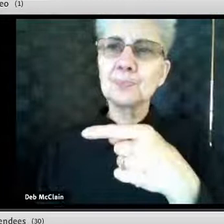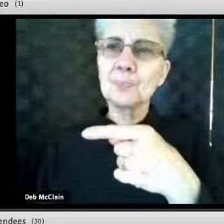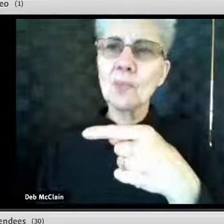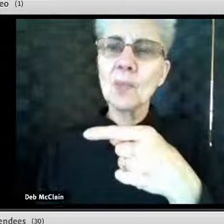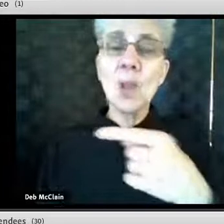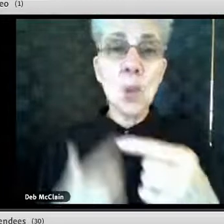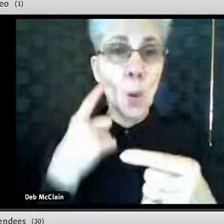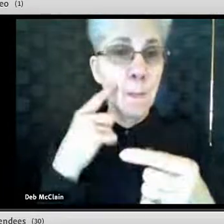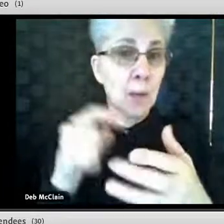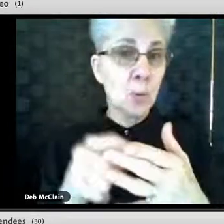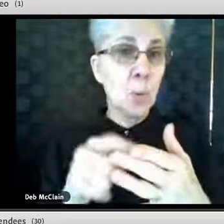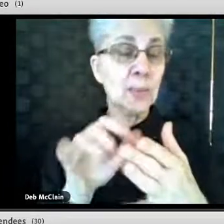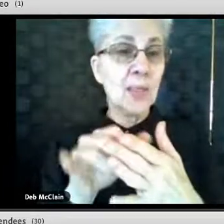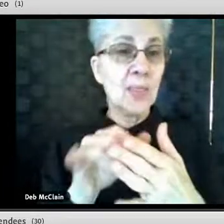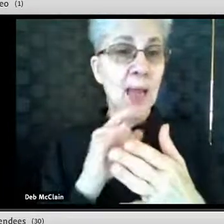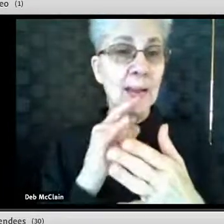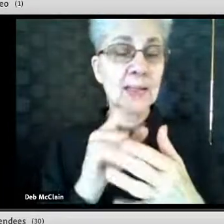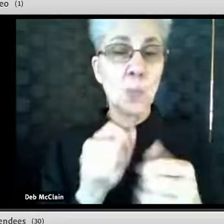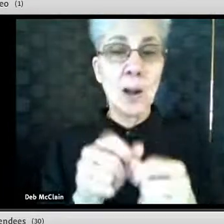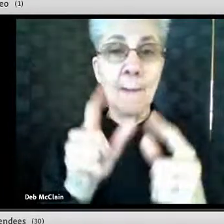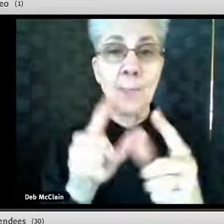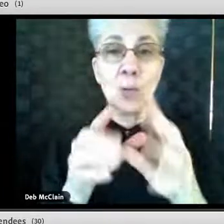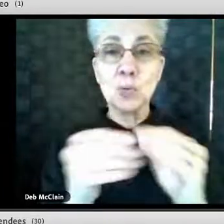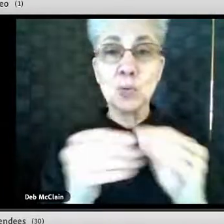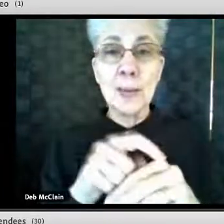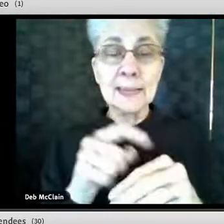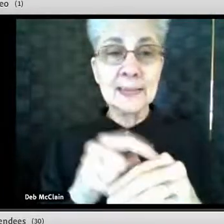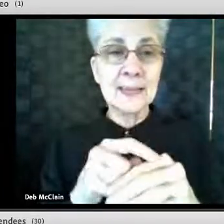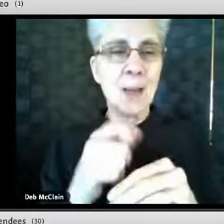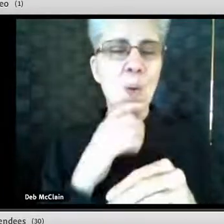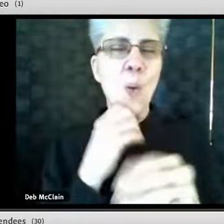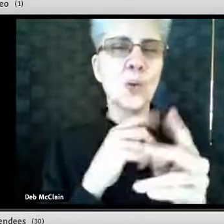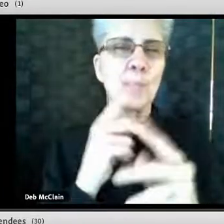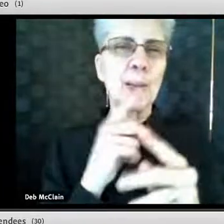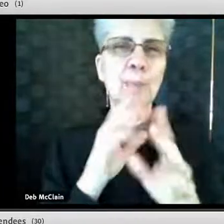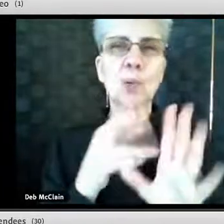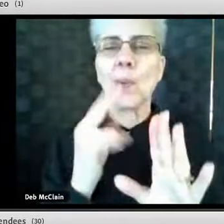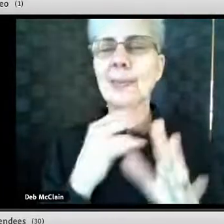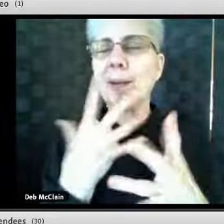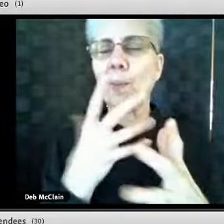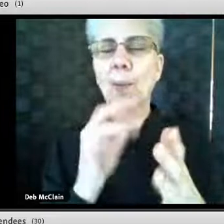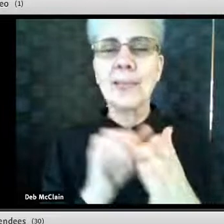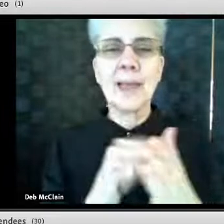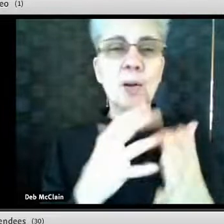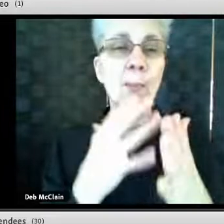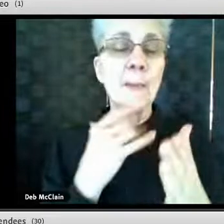And you might notice it's when I post story time stuff. A bunch of the older people quit. They don't want that.